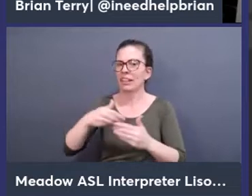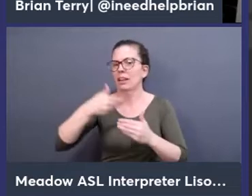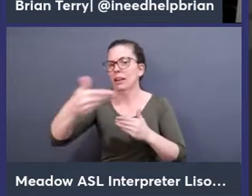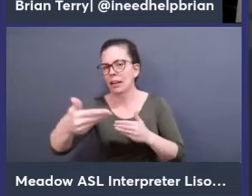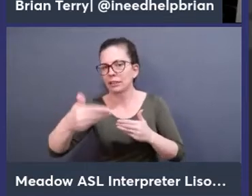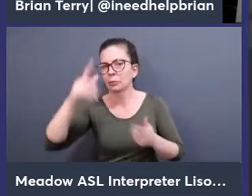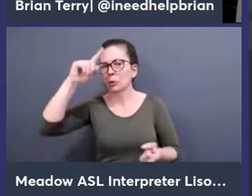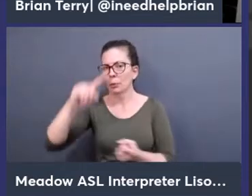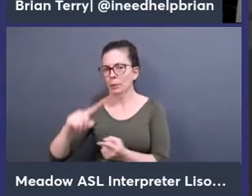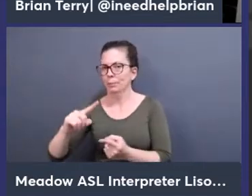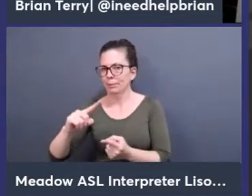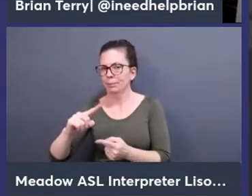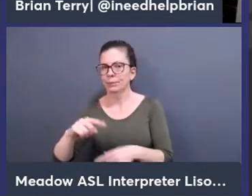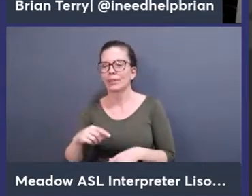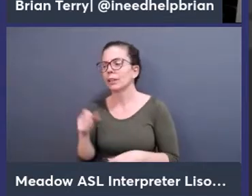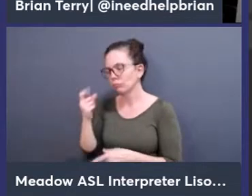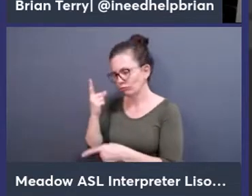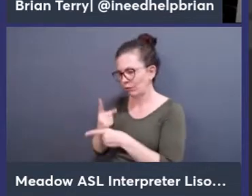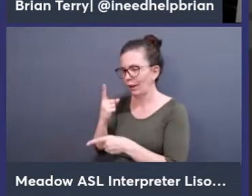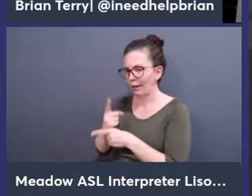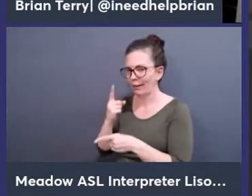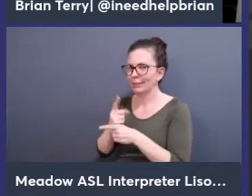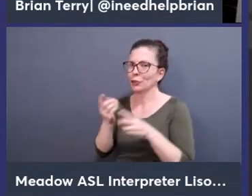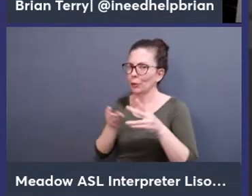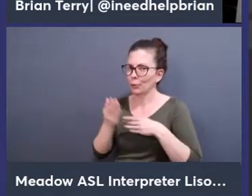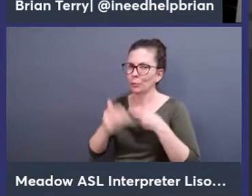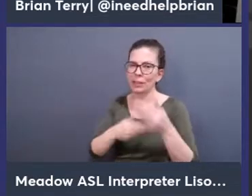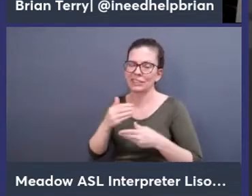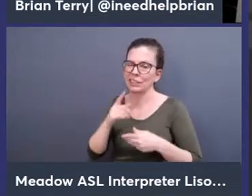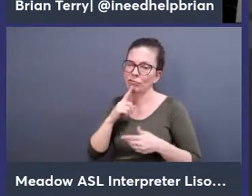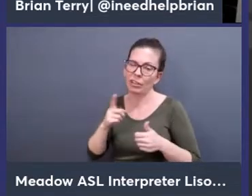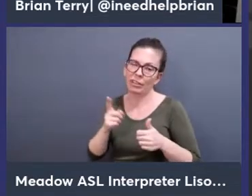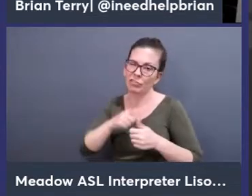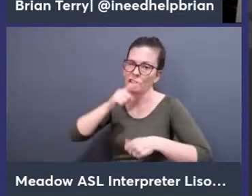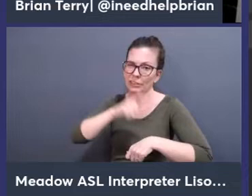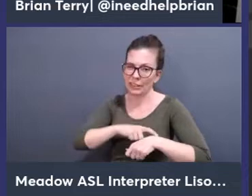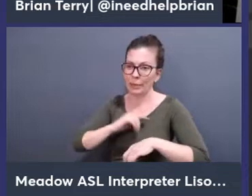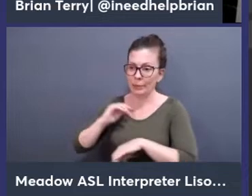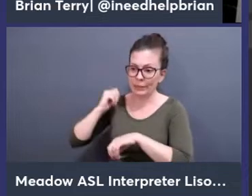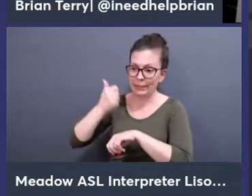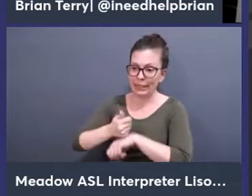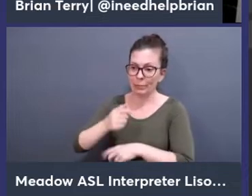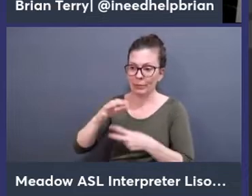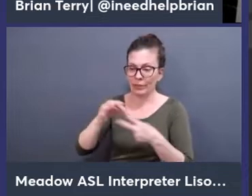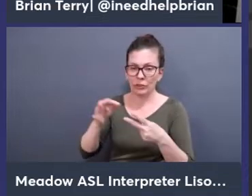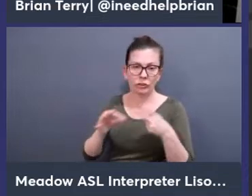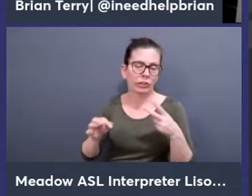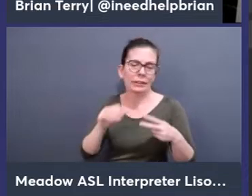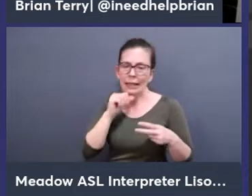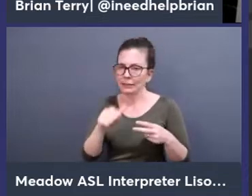So you basically have to go through this process only the first time you're setting up the features. You don't have to do this every time.